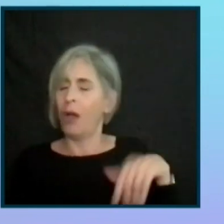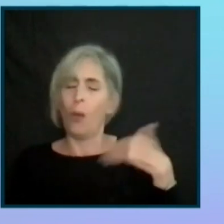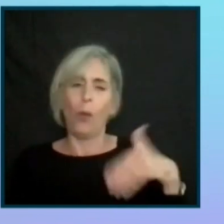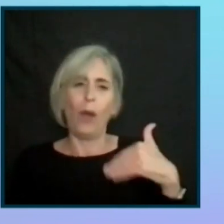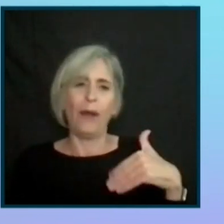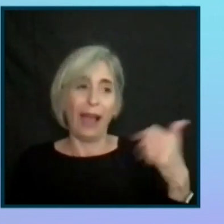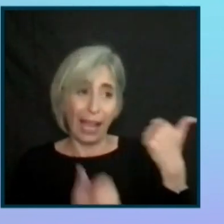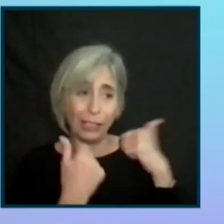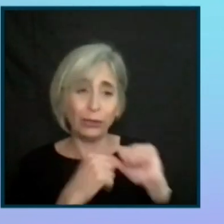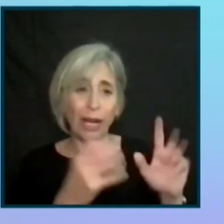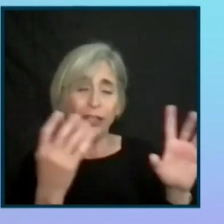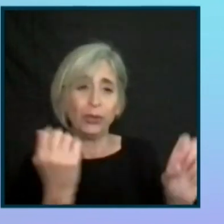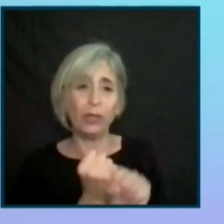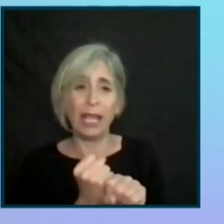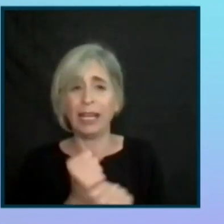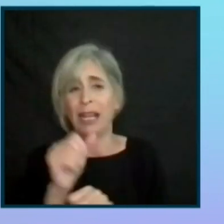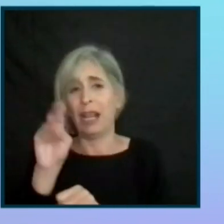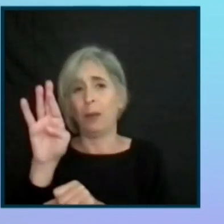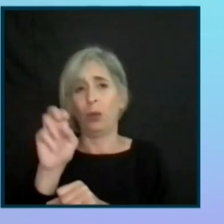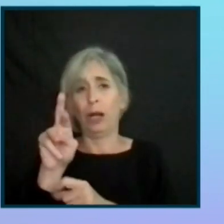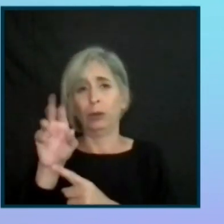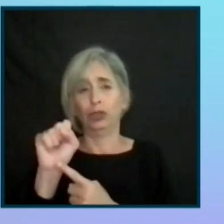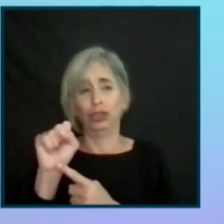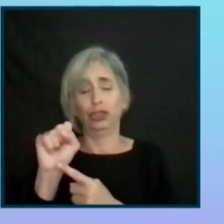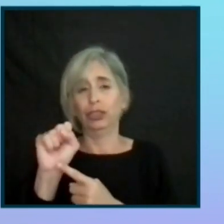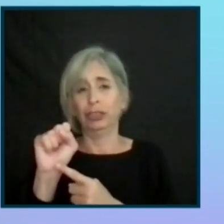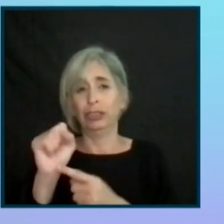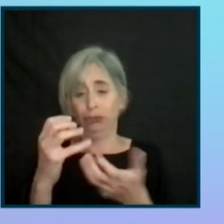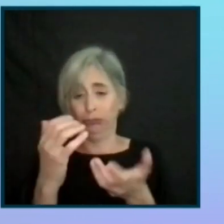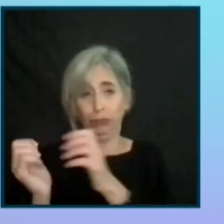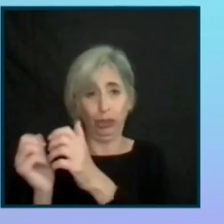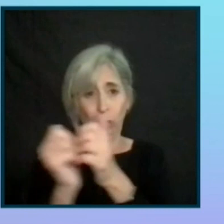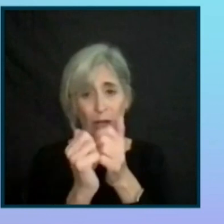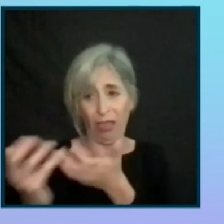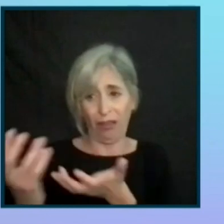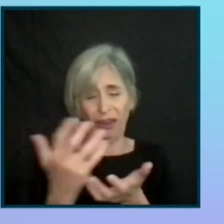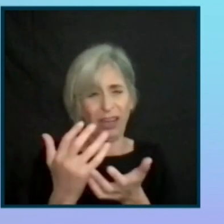to get browser makers together a few times and was unsuccessful.